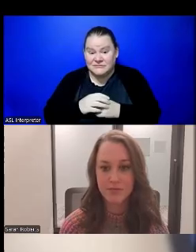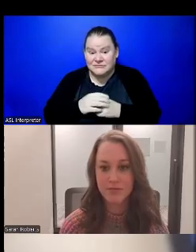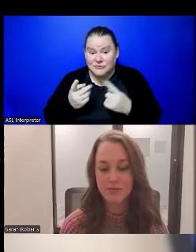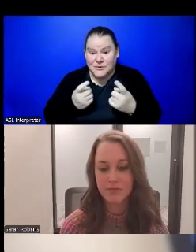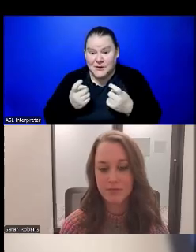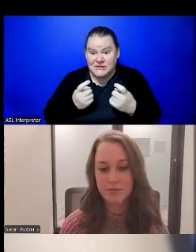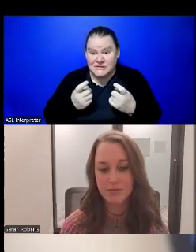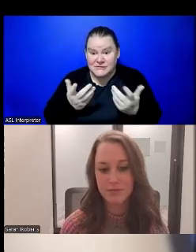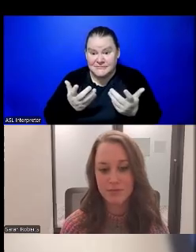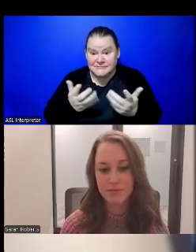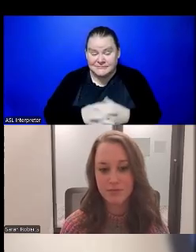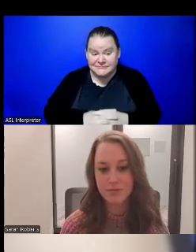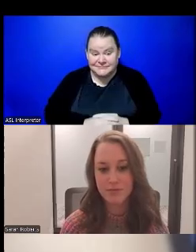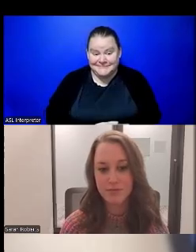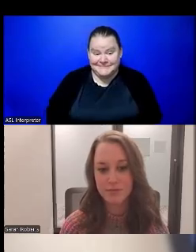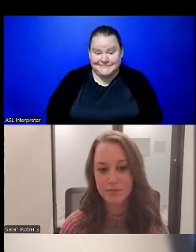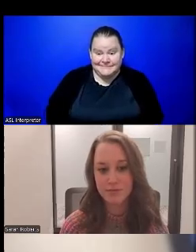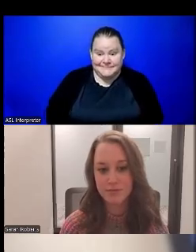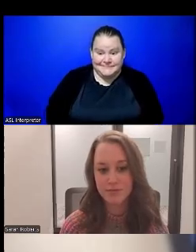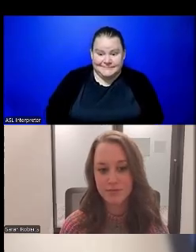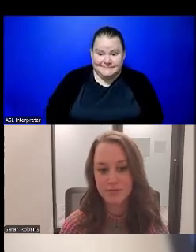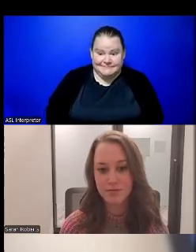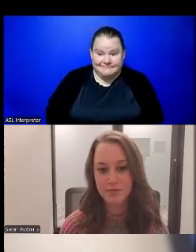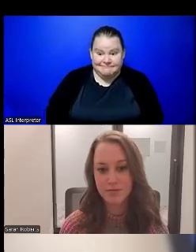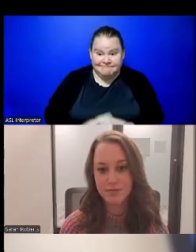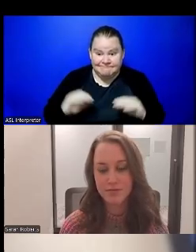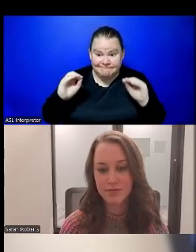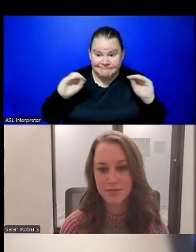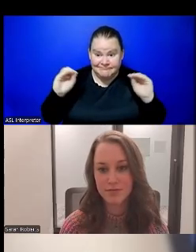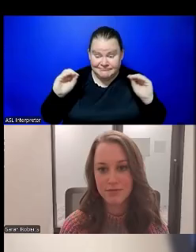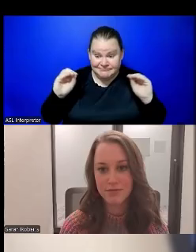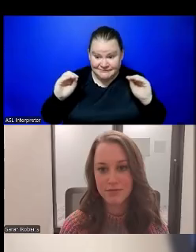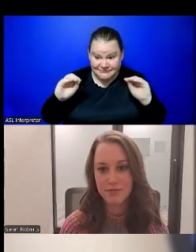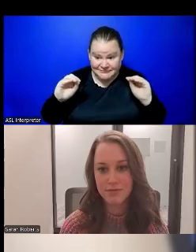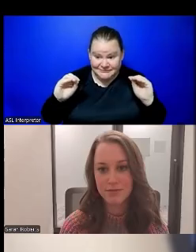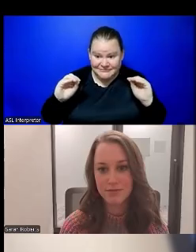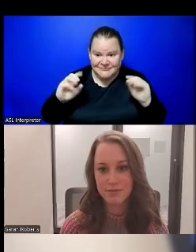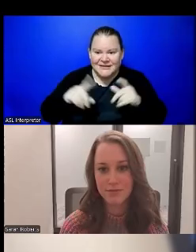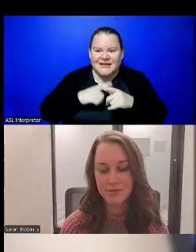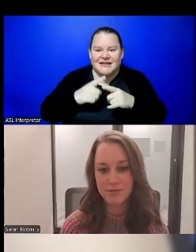see if anybody has anything. If not, I will ask Andi to speak.